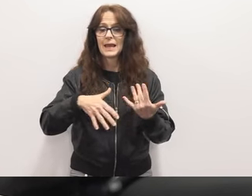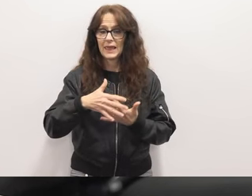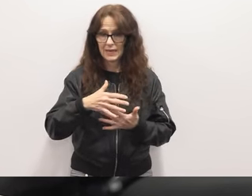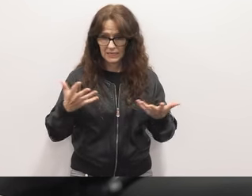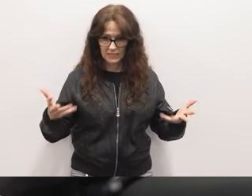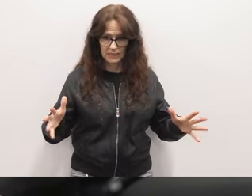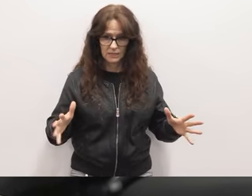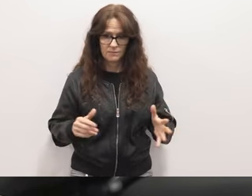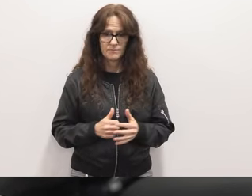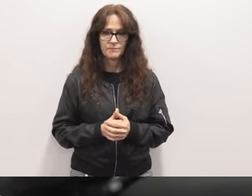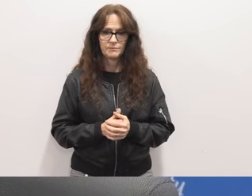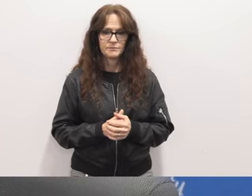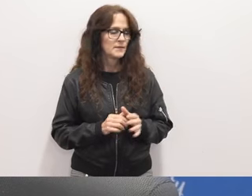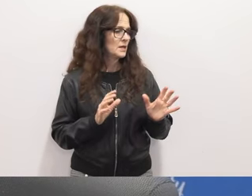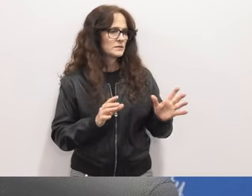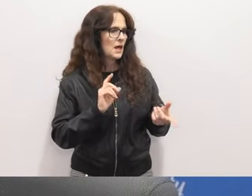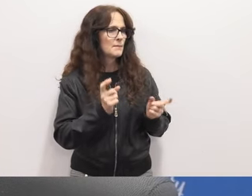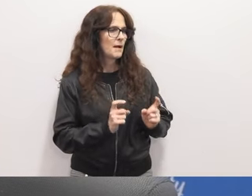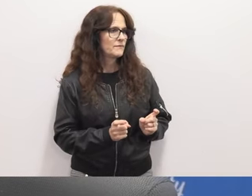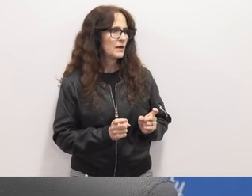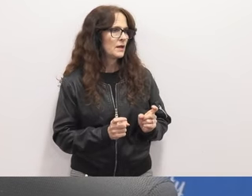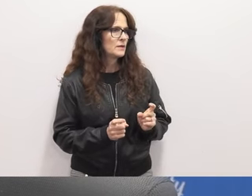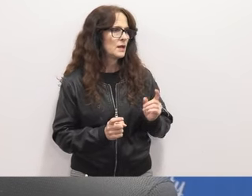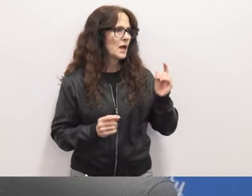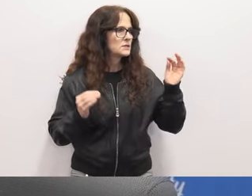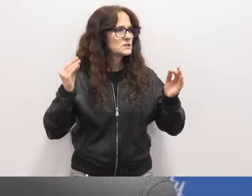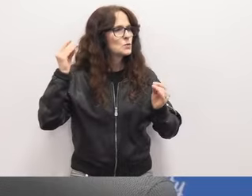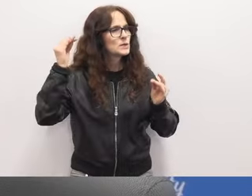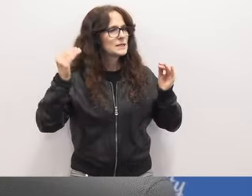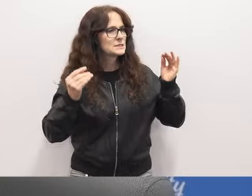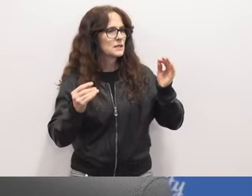And so again, this to me is not a modify, it's a reconsideration of what goal four is.